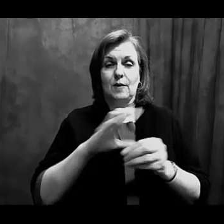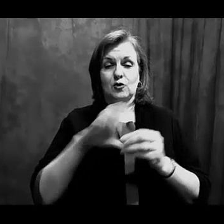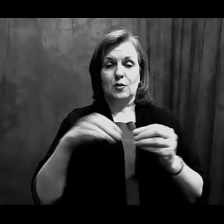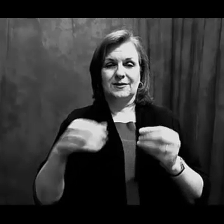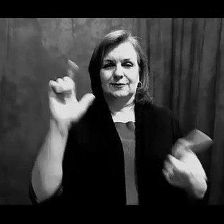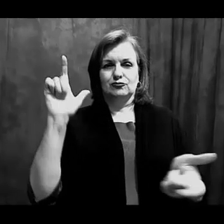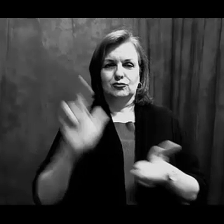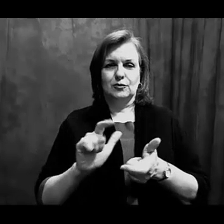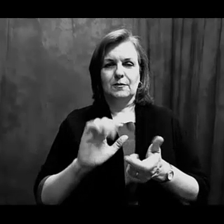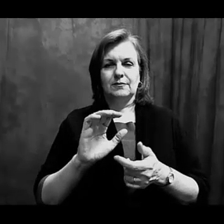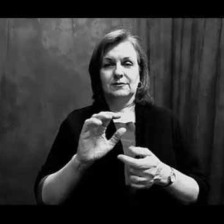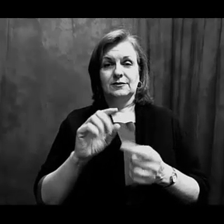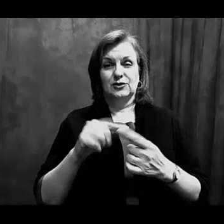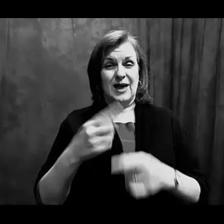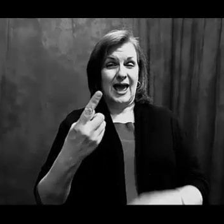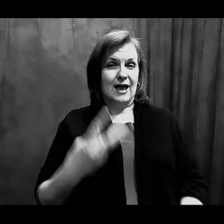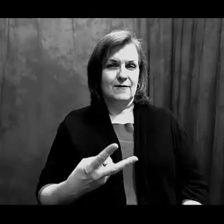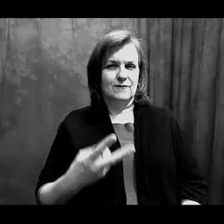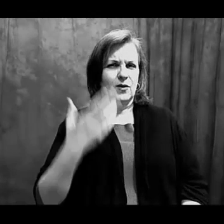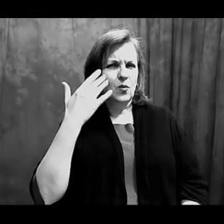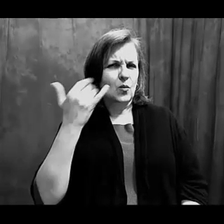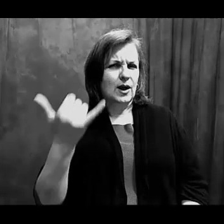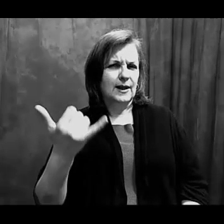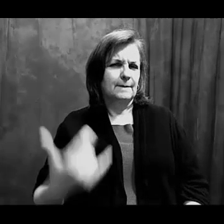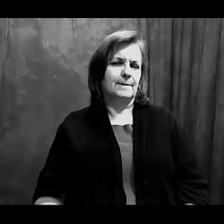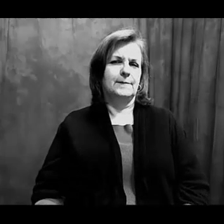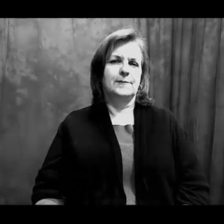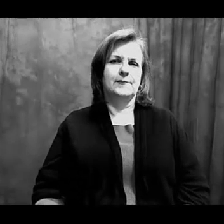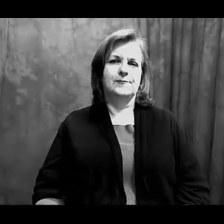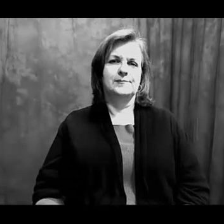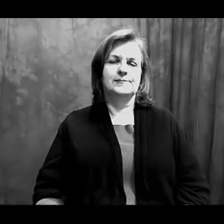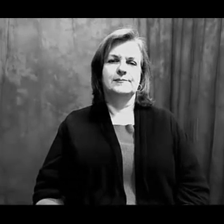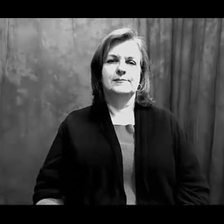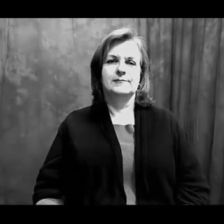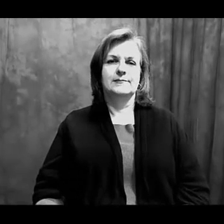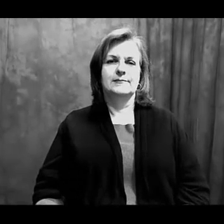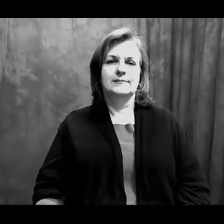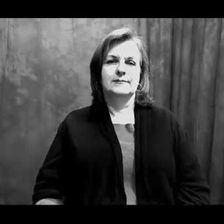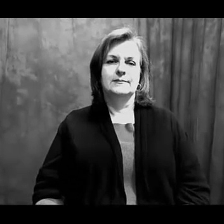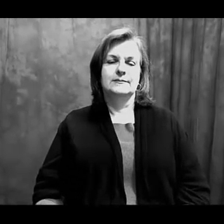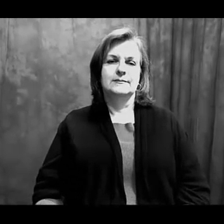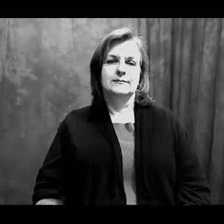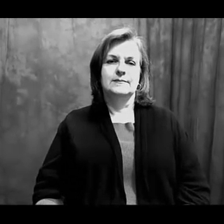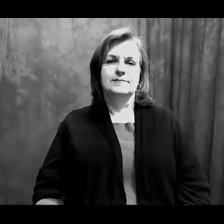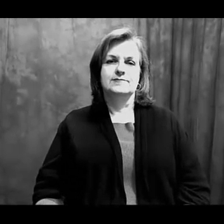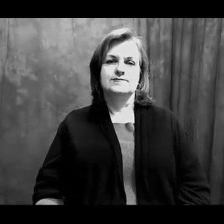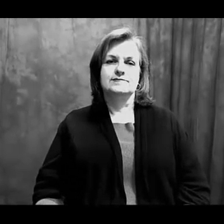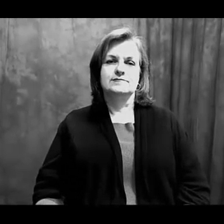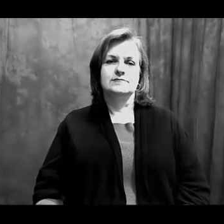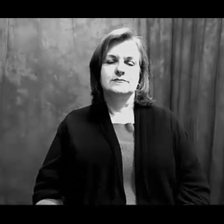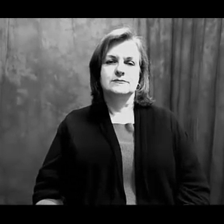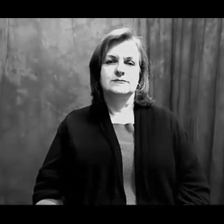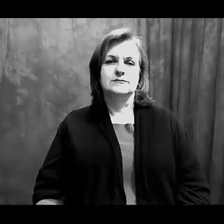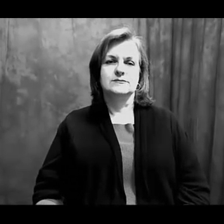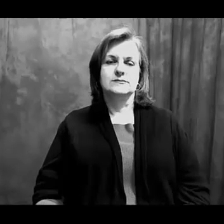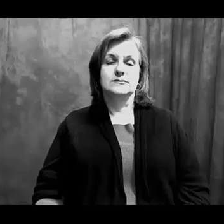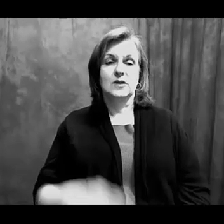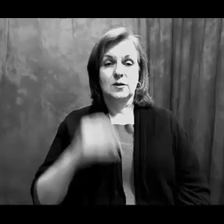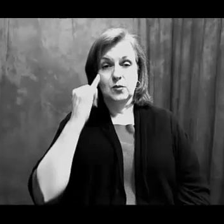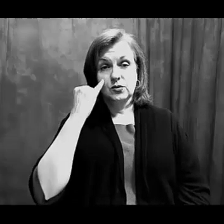why?? if we have